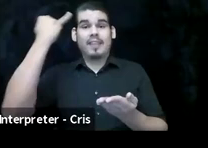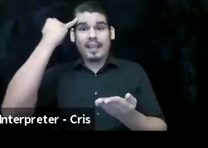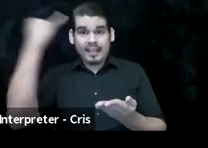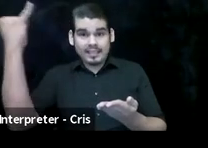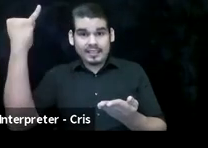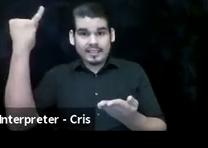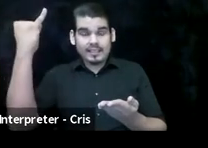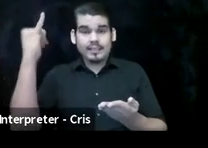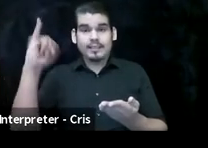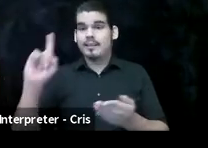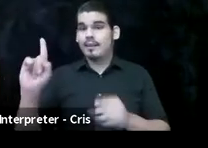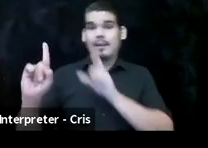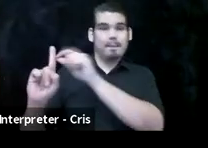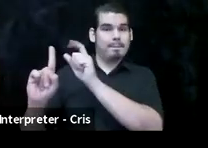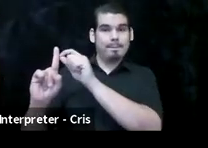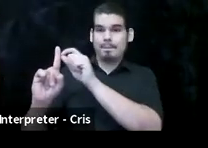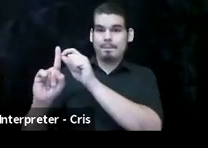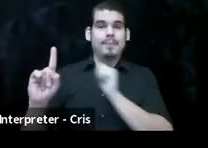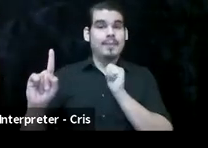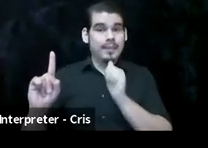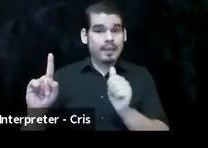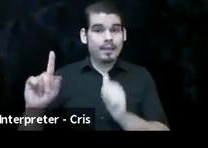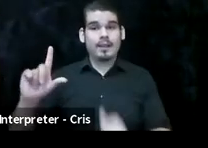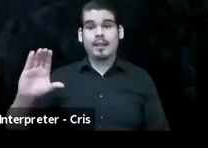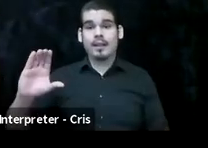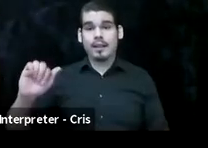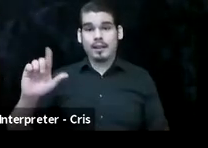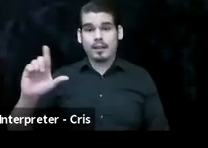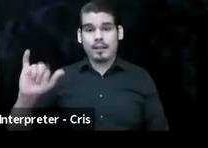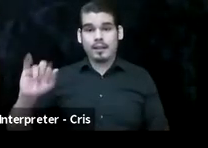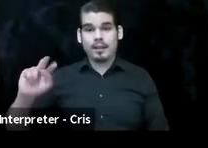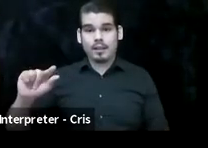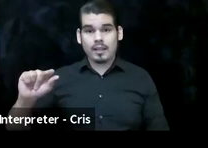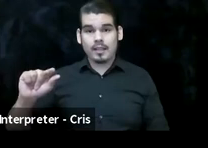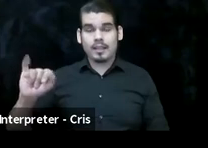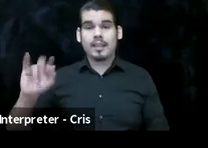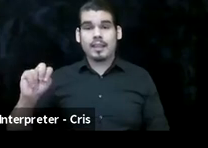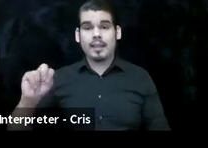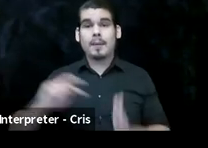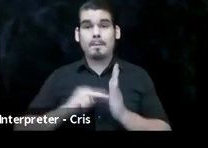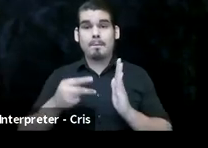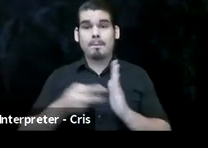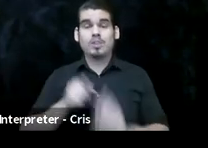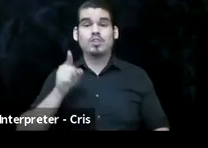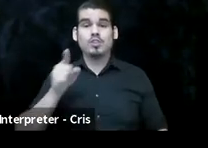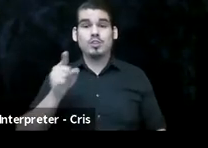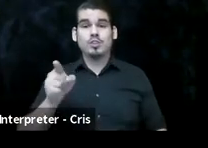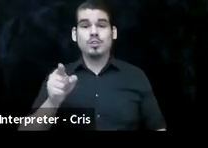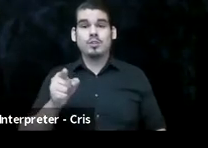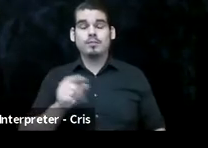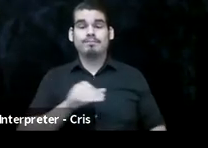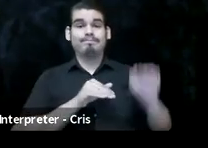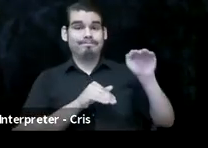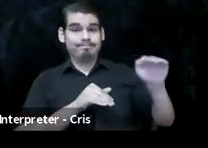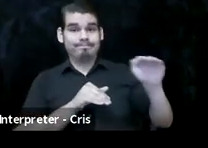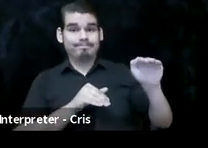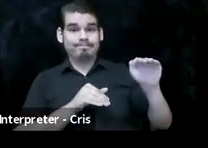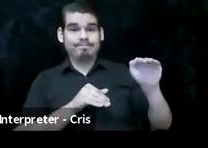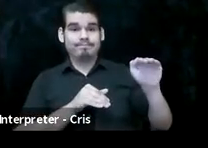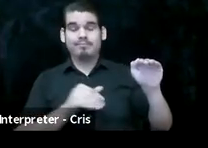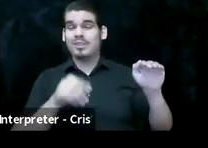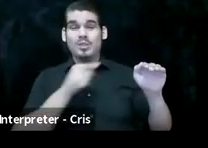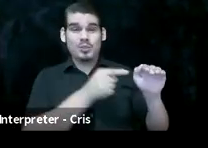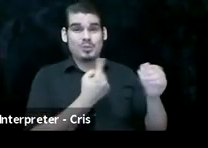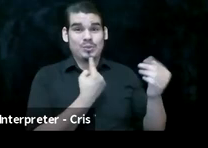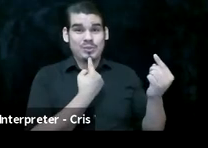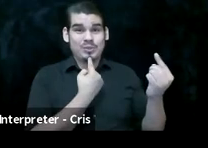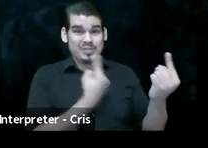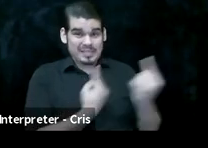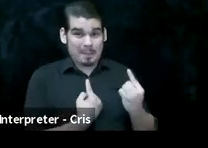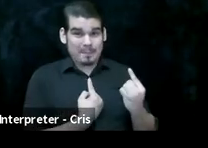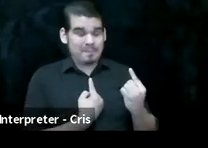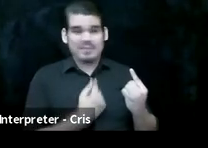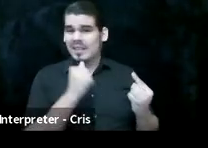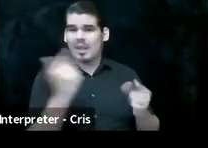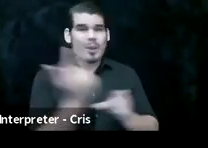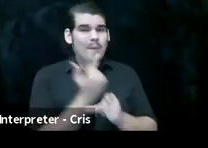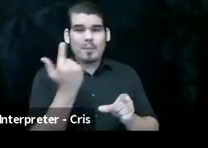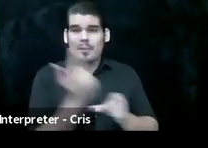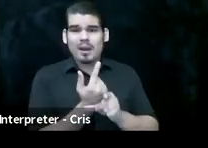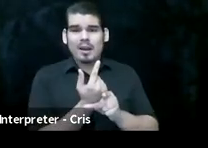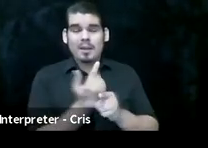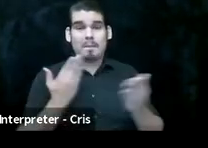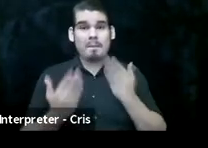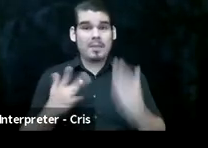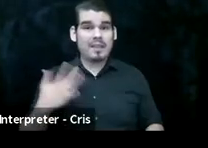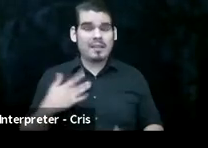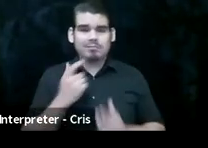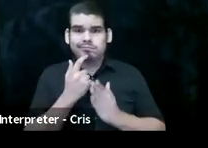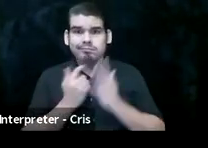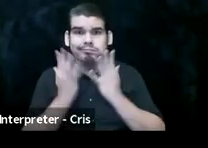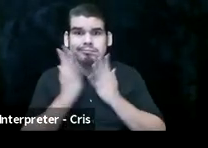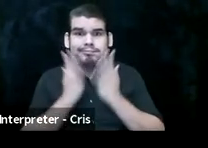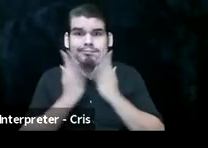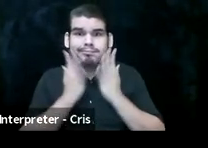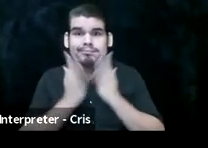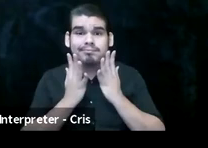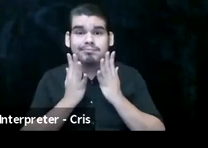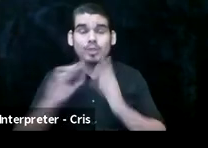RAD Region II: Is you privately addressing and explain why and what they did was inappropriate do that personally versus publicly, because I do understand that, for some people, it might be embarrassing you've heard the experience of Gerardo who told you about his experience as a delegate.